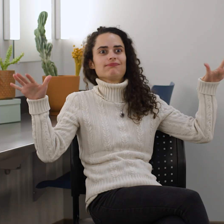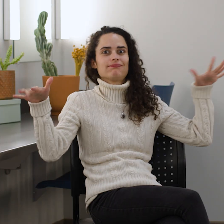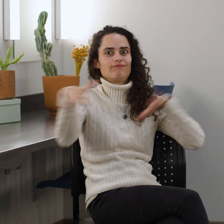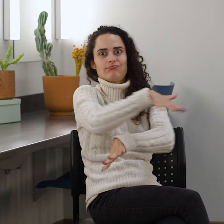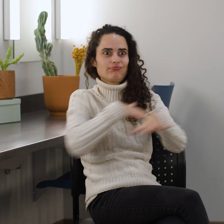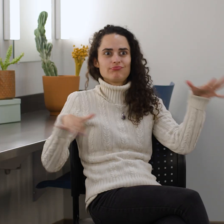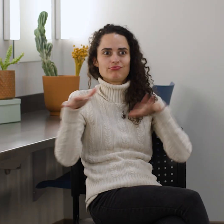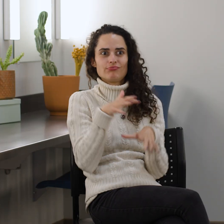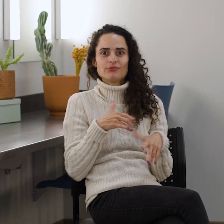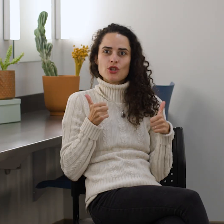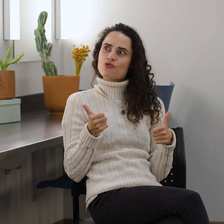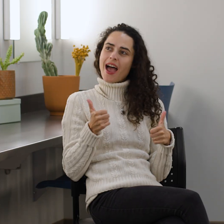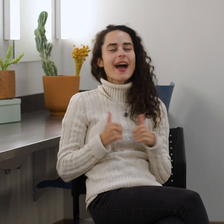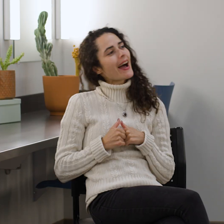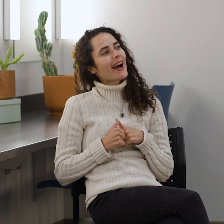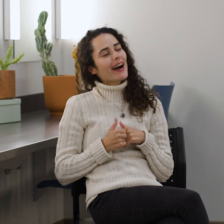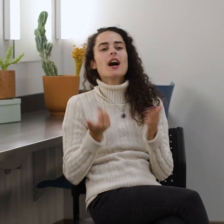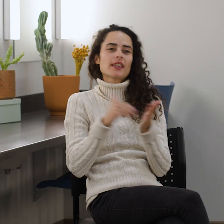there was a whole bunch of diversity, which was great!